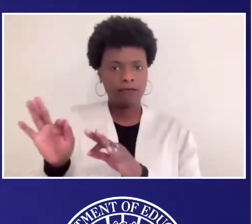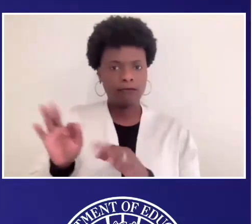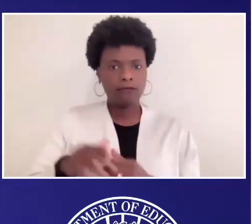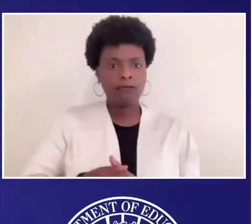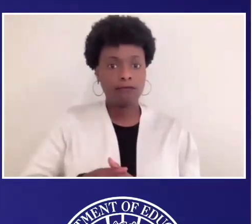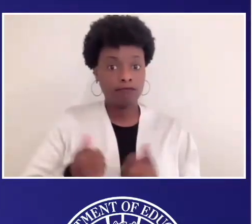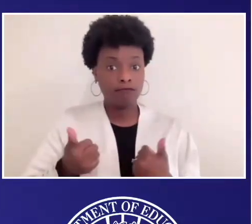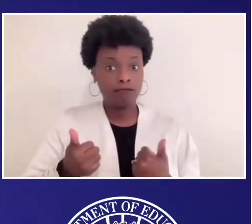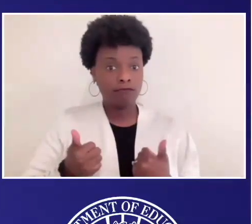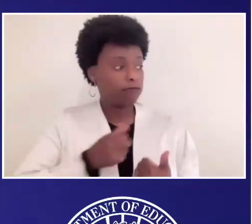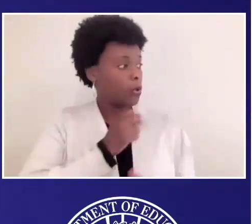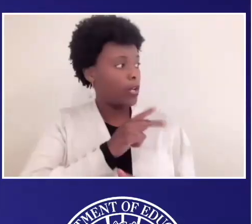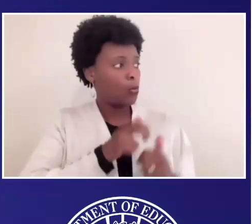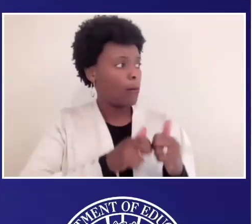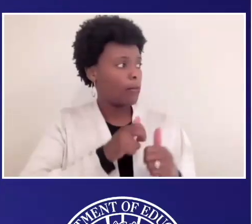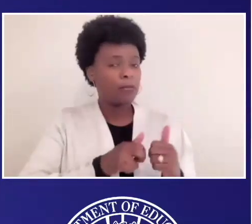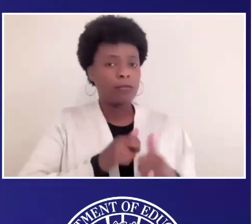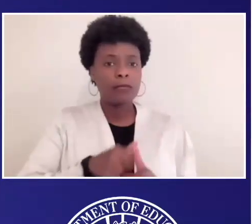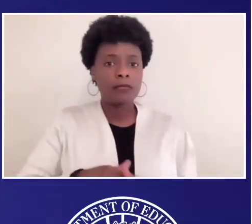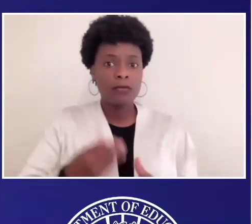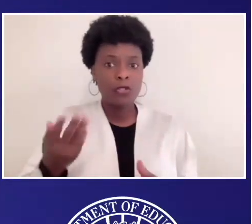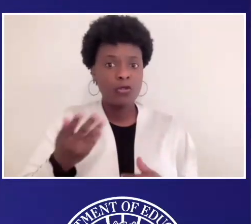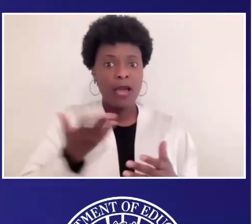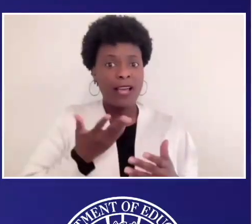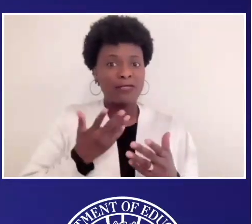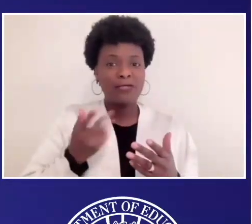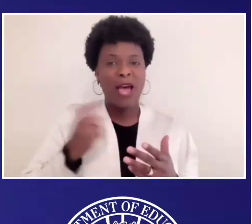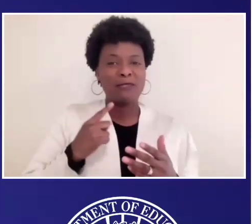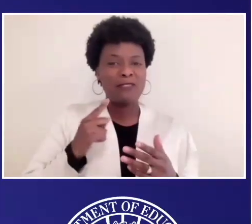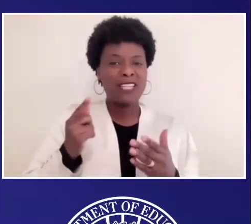Okay, no problem, I just -- you asked for the list, so. I did. Thank you.